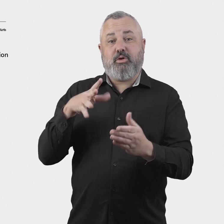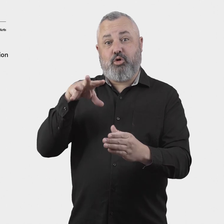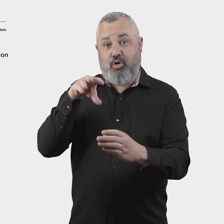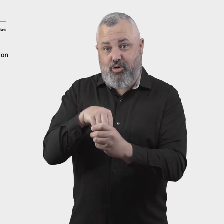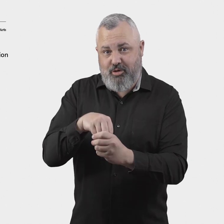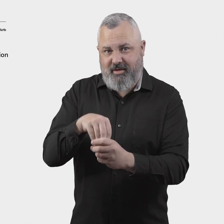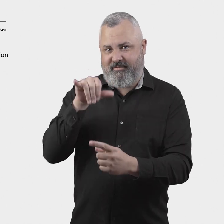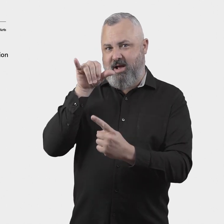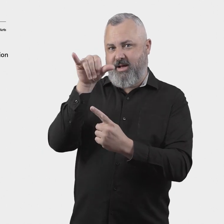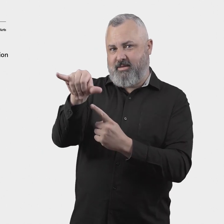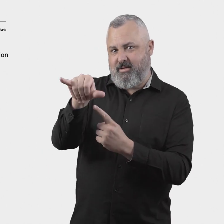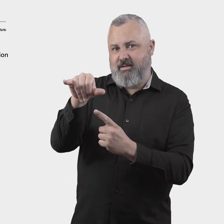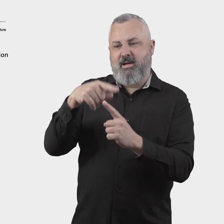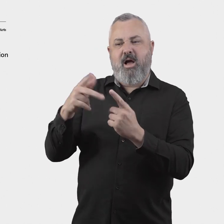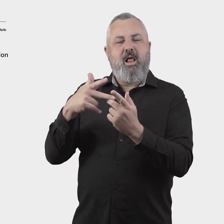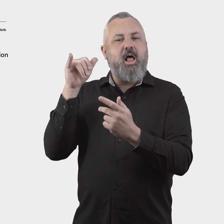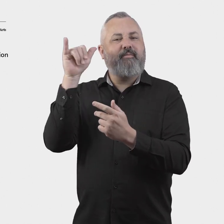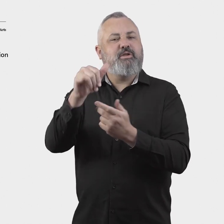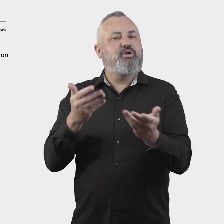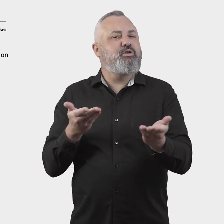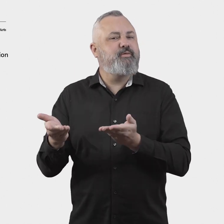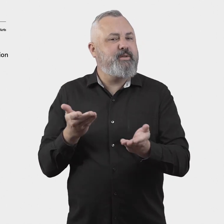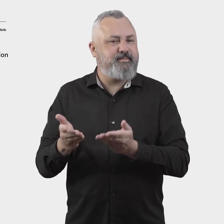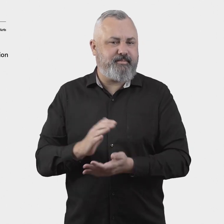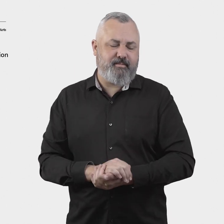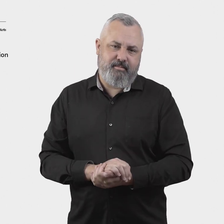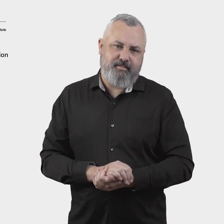including flights and other aviation services.